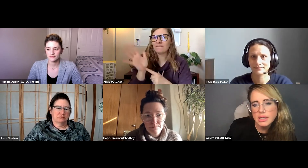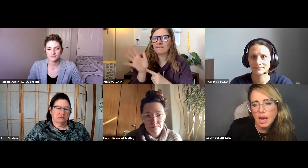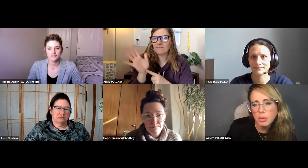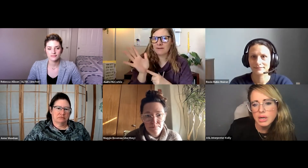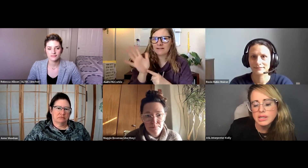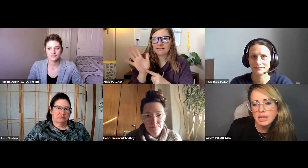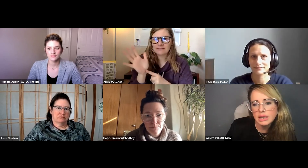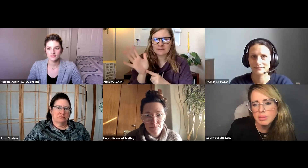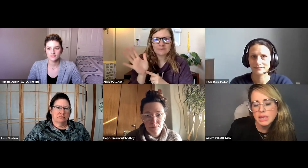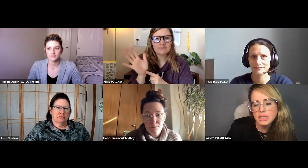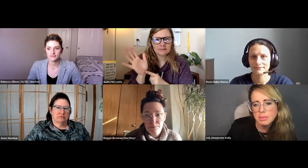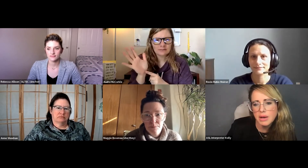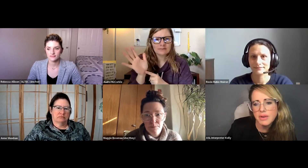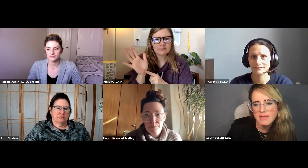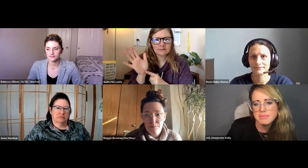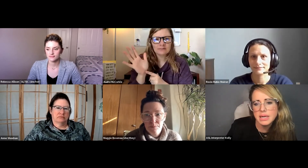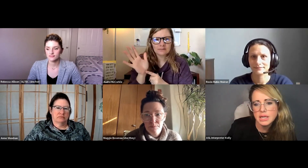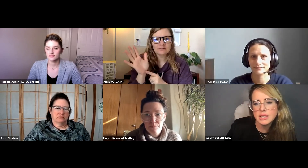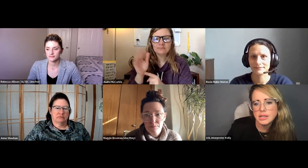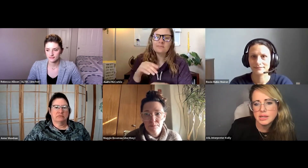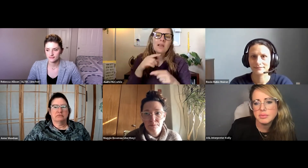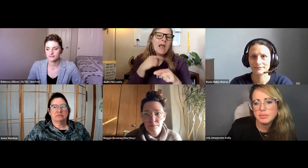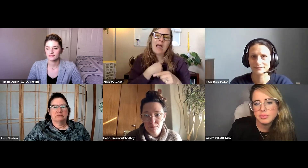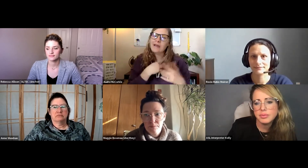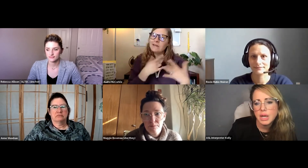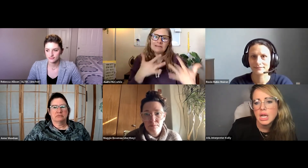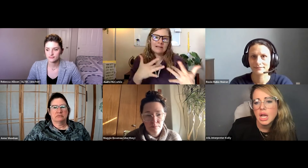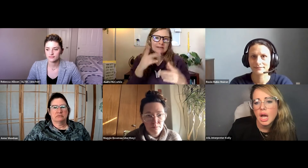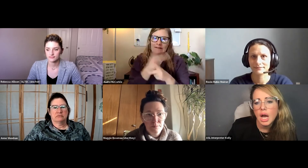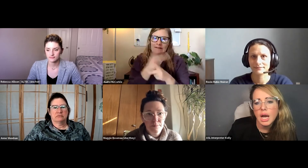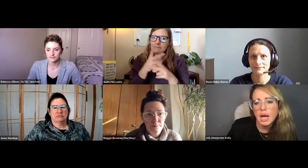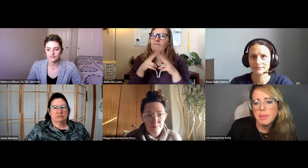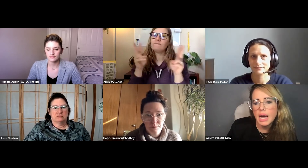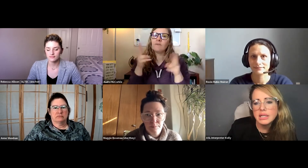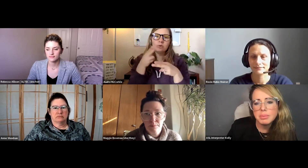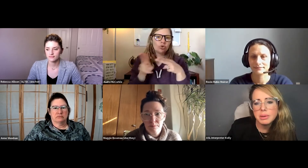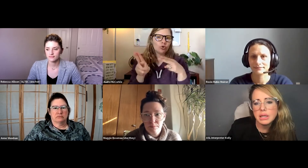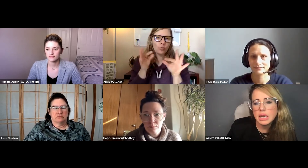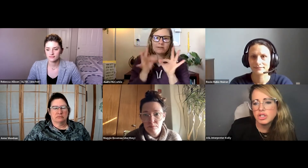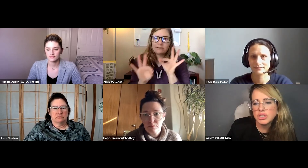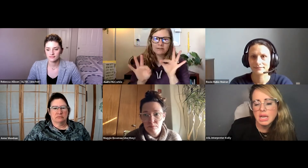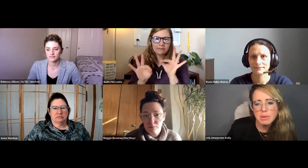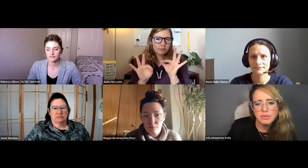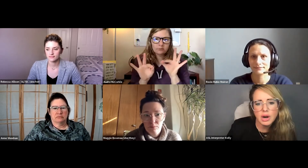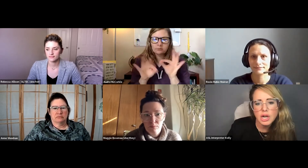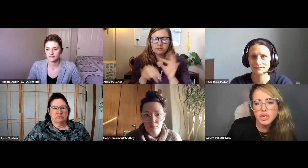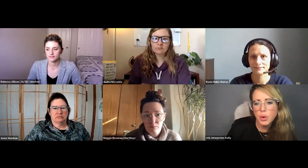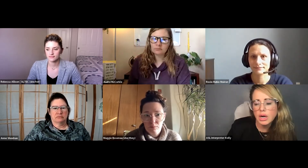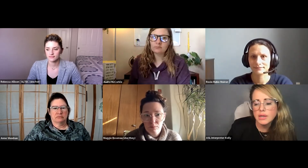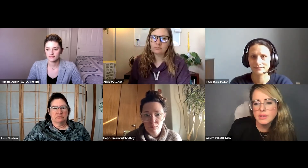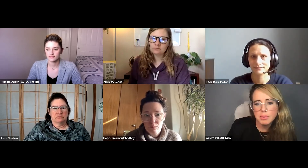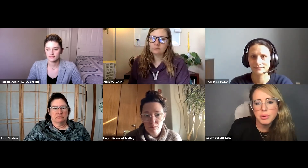I want to say the limit is about 5 minutes. I typically just keep it very short and simple.